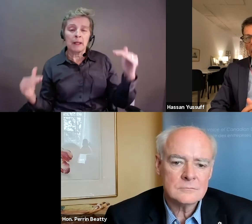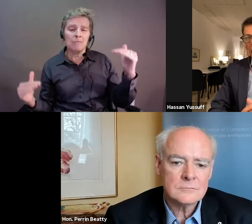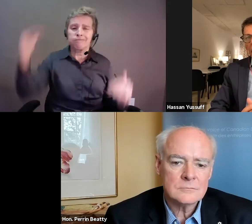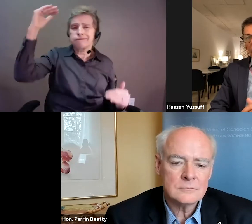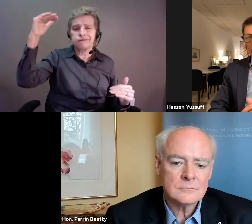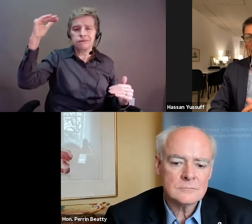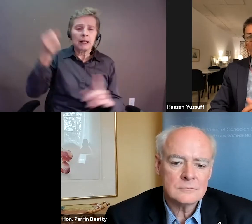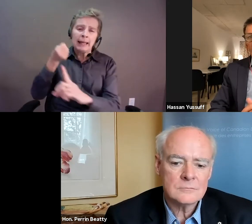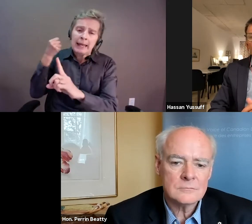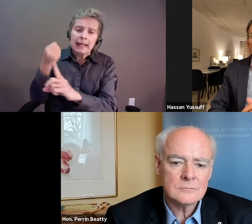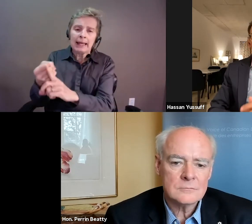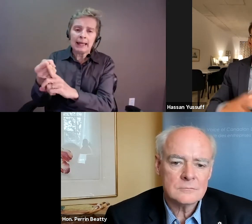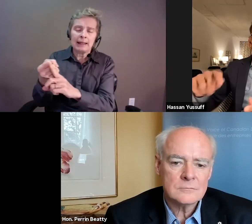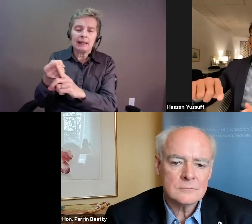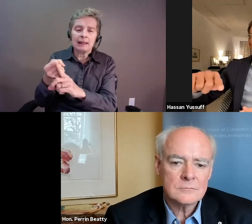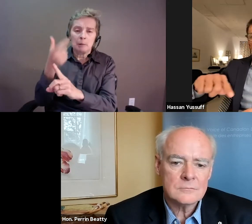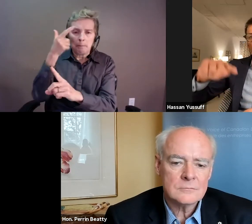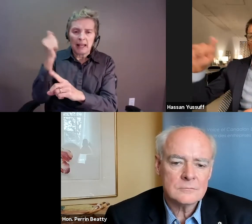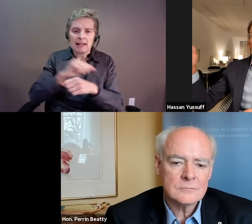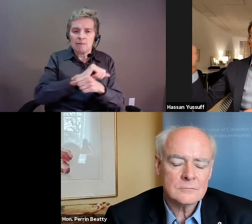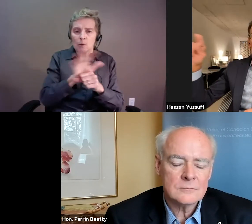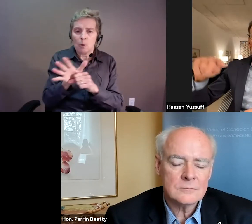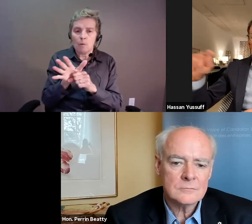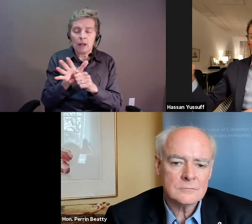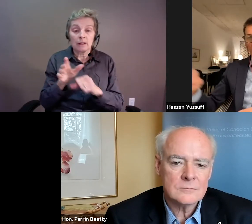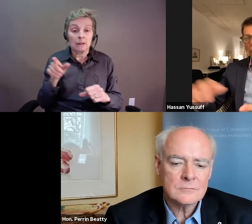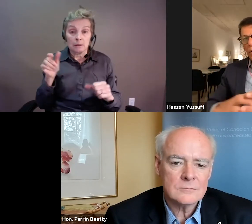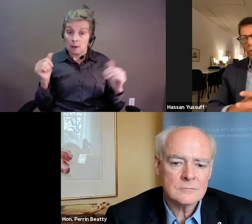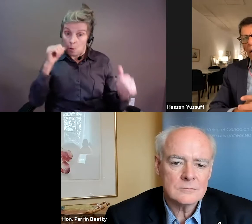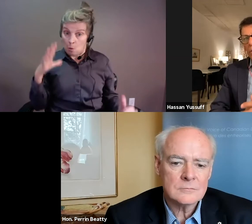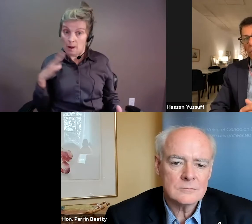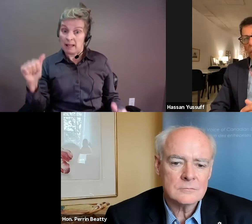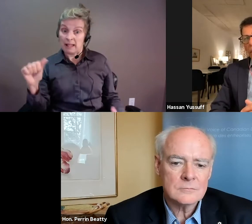and not be able to return to the work on the same level that men has been able to go back to work